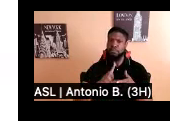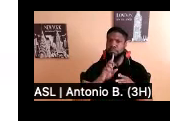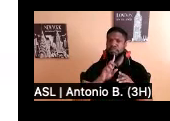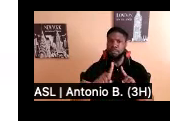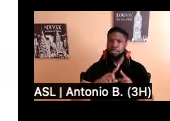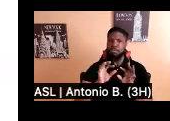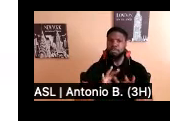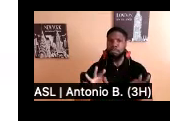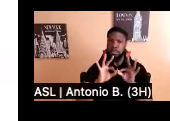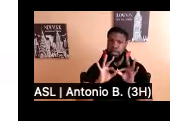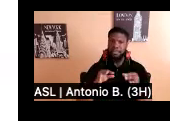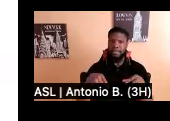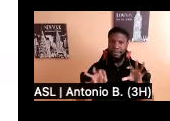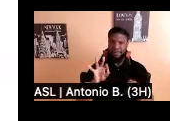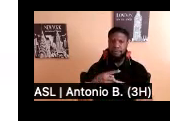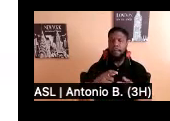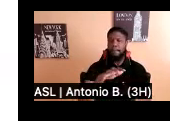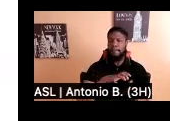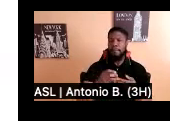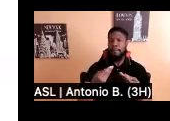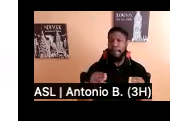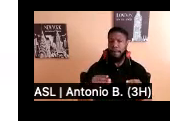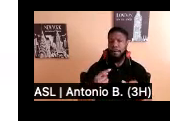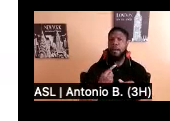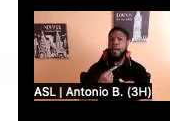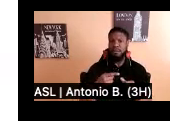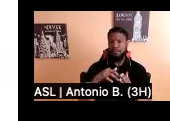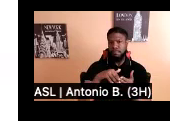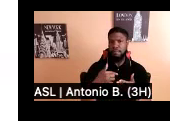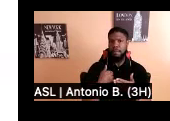study that I conducted to learn more about asynchronous feedback and student revision.